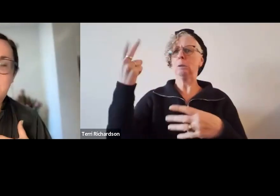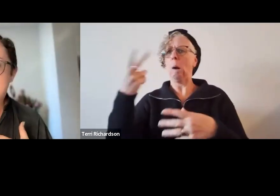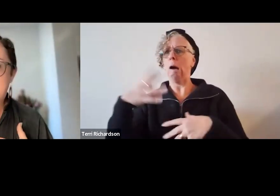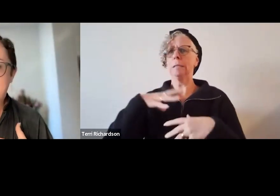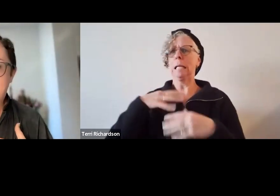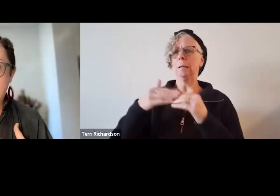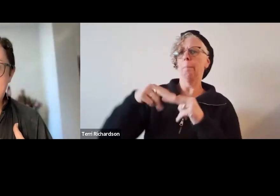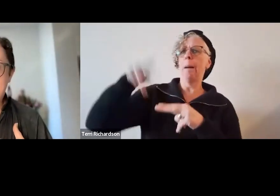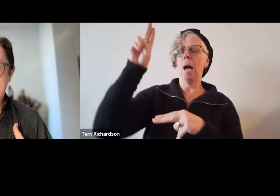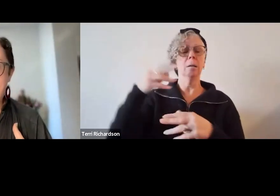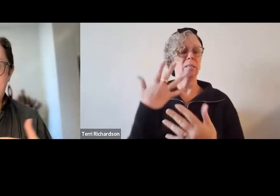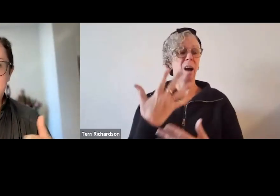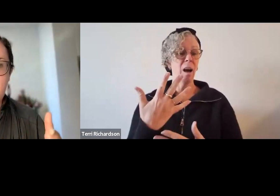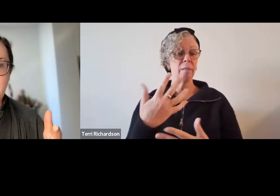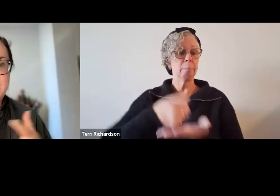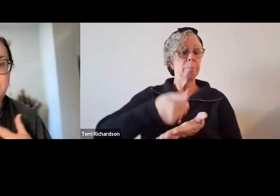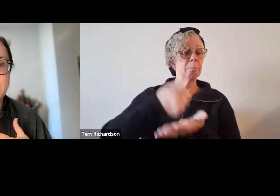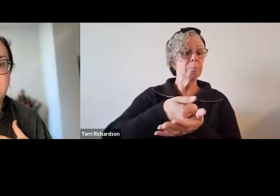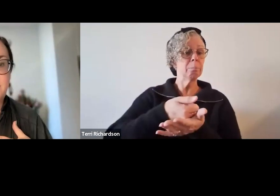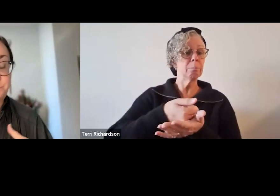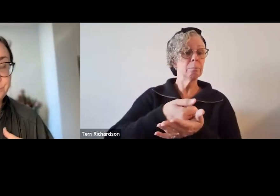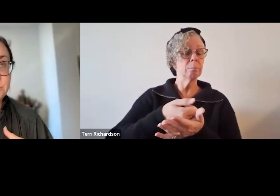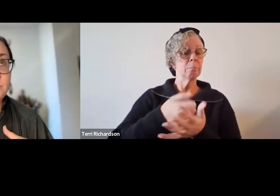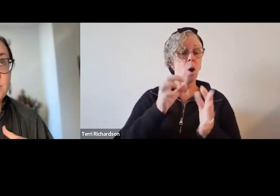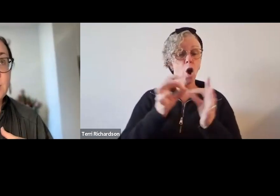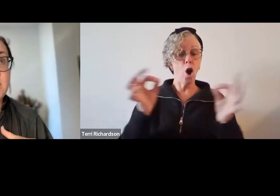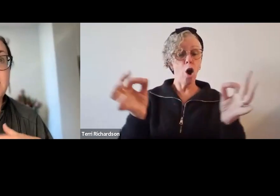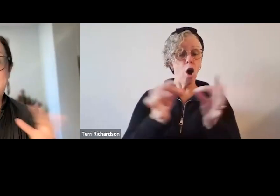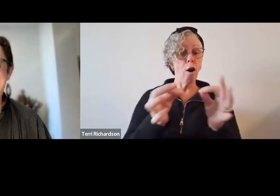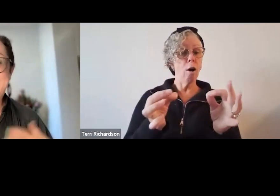Number of type or type of office holders, number of type of meetings.